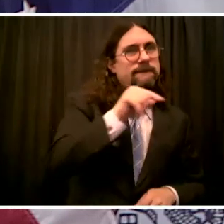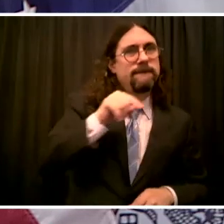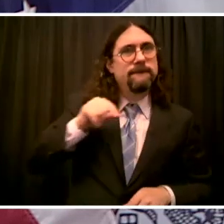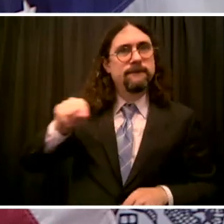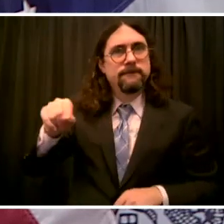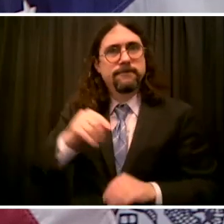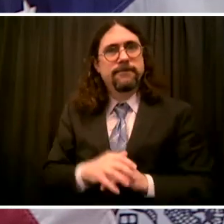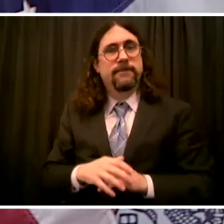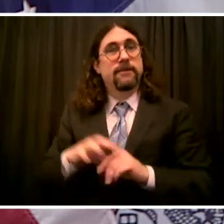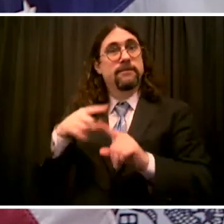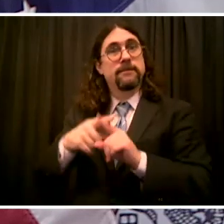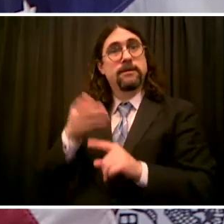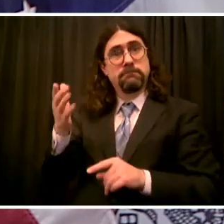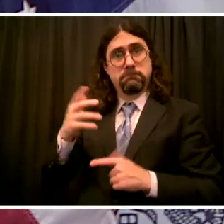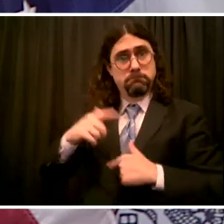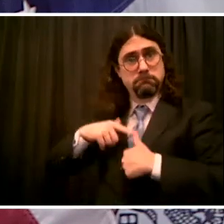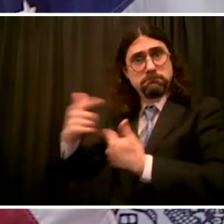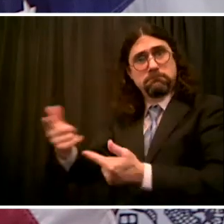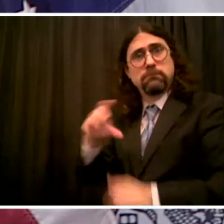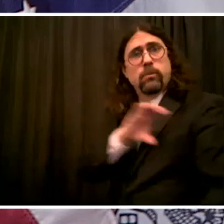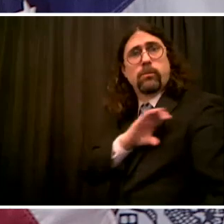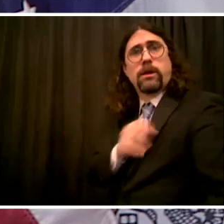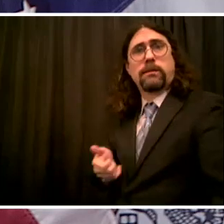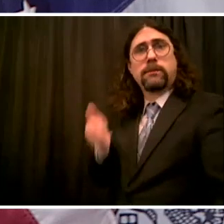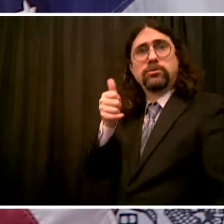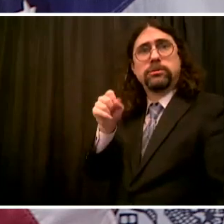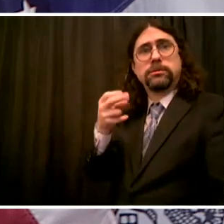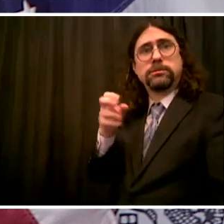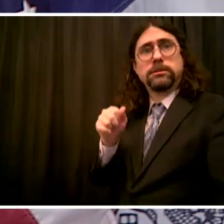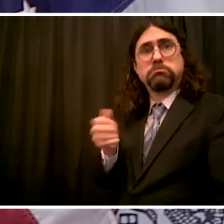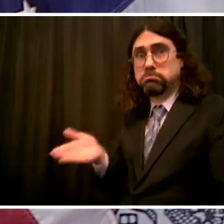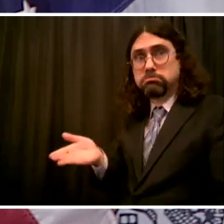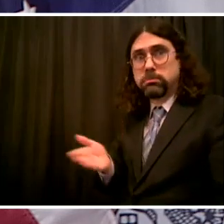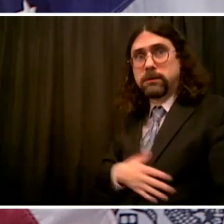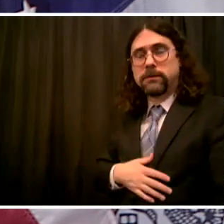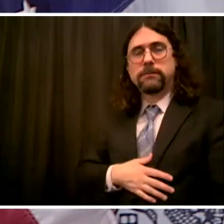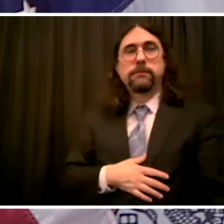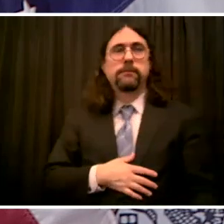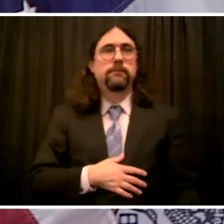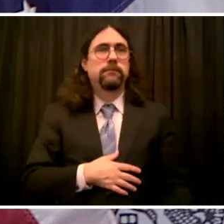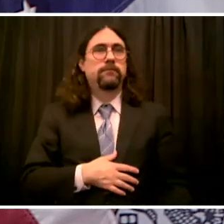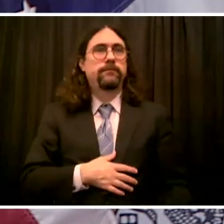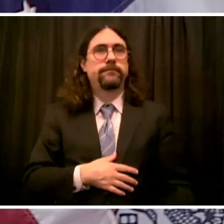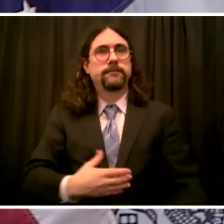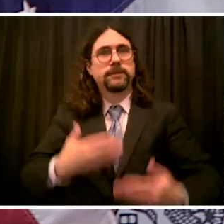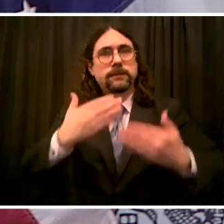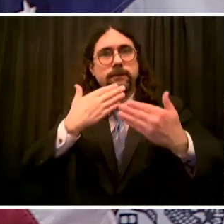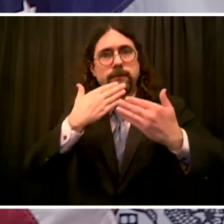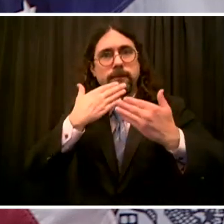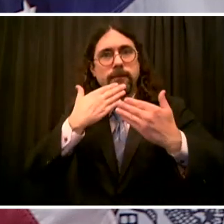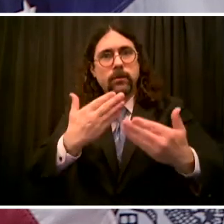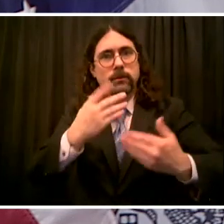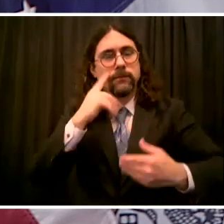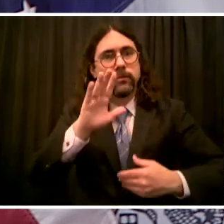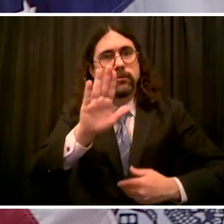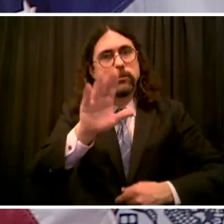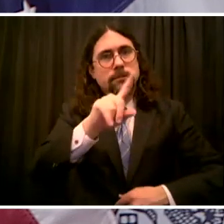GRASSROOTS COME INTO PLAY. BUT D.P. WILL